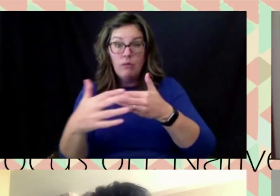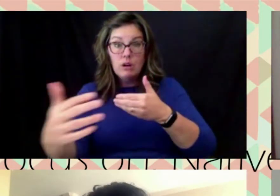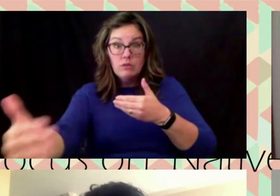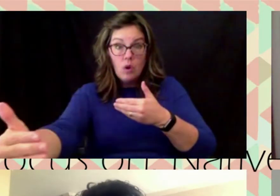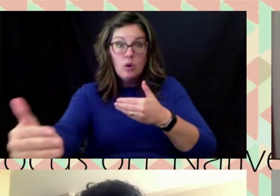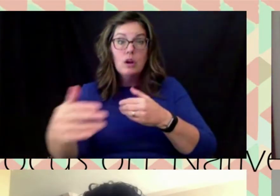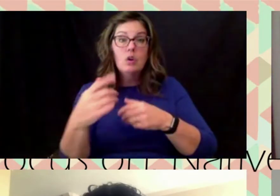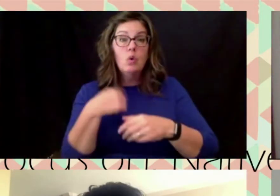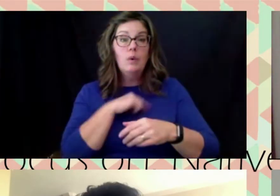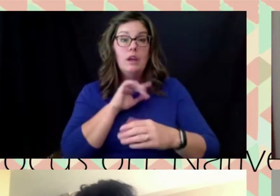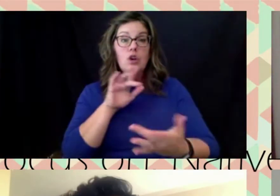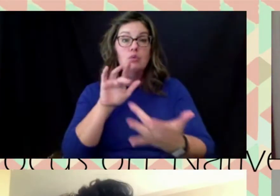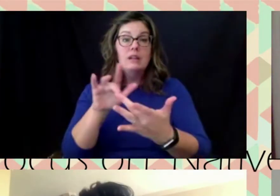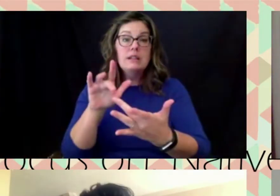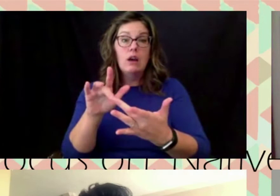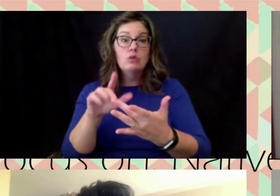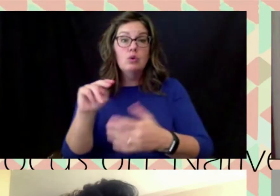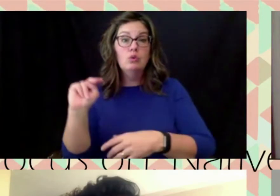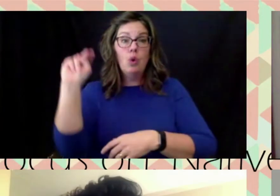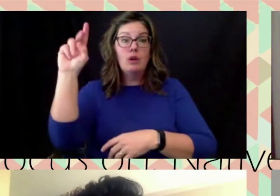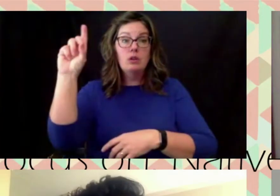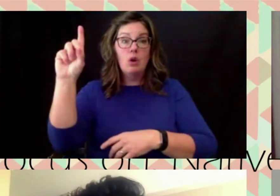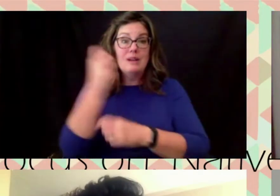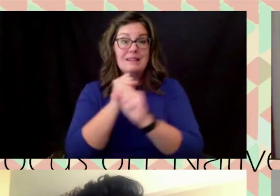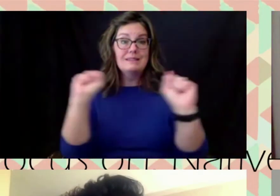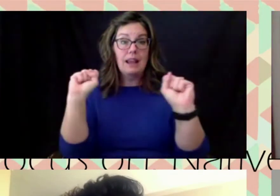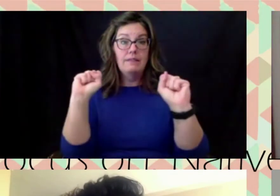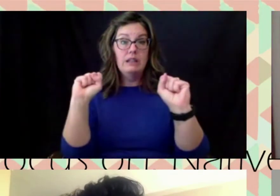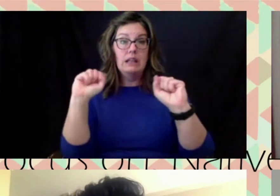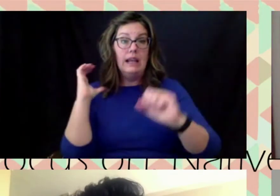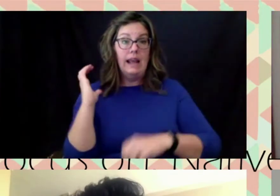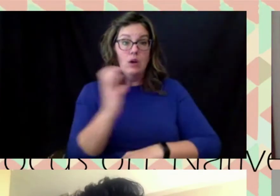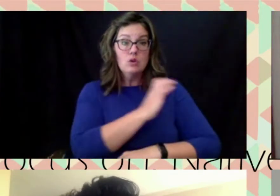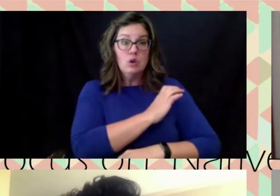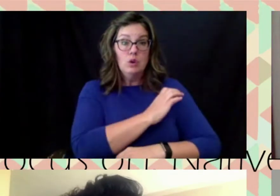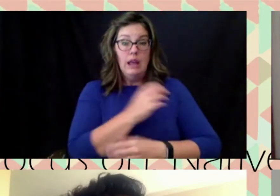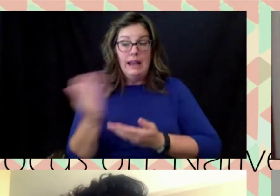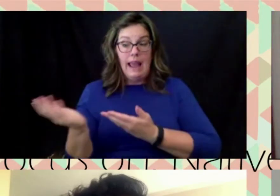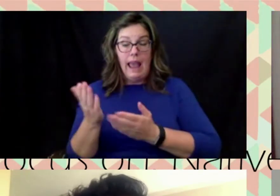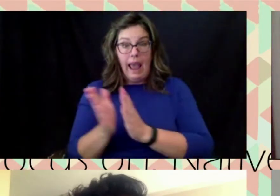dakota safety council and asked them if they could provide training to our youth workers so they